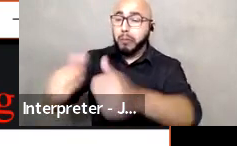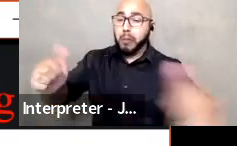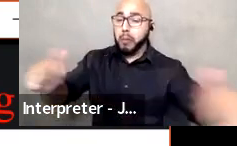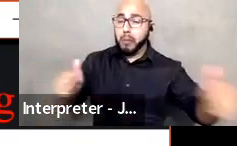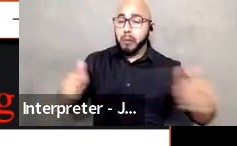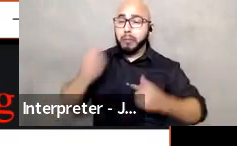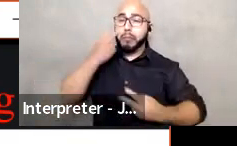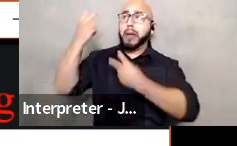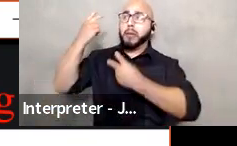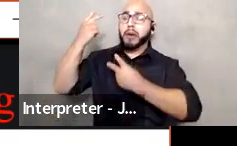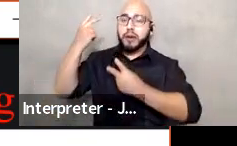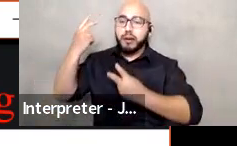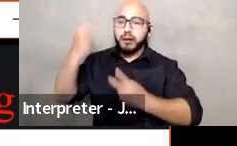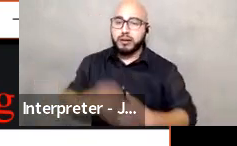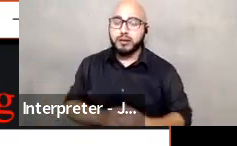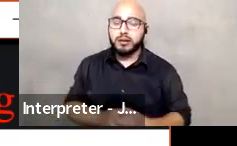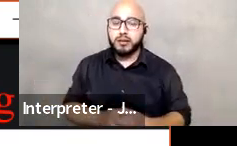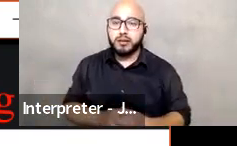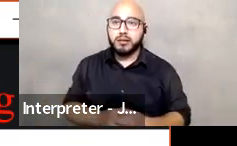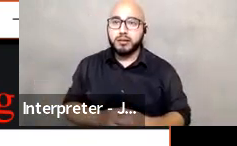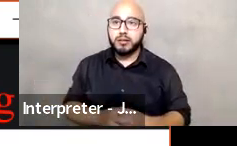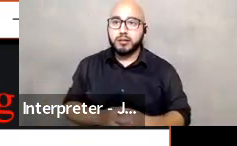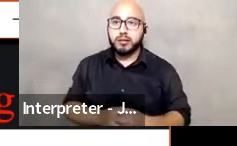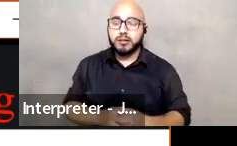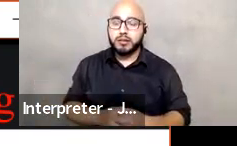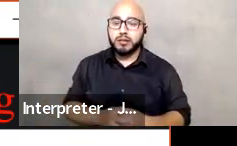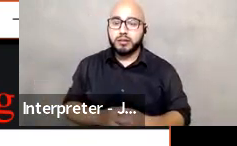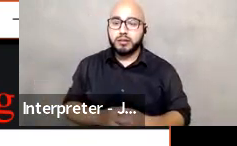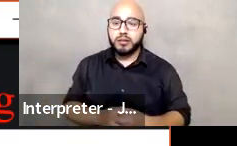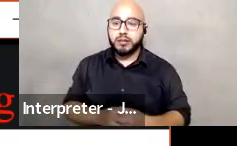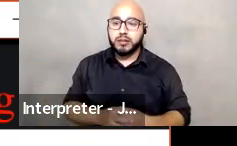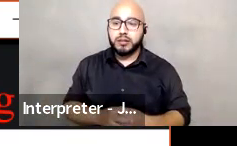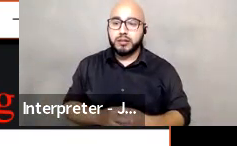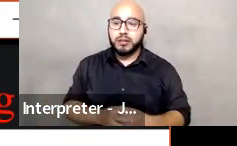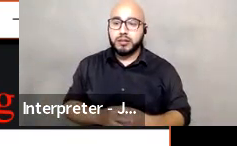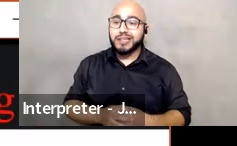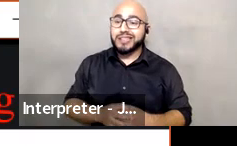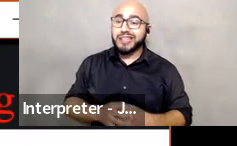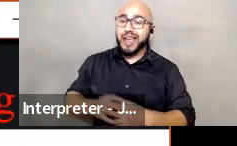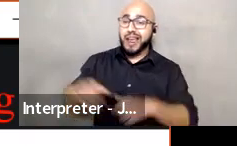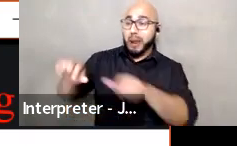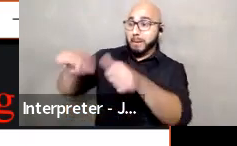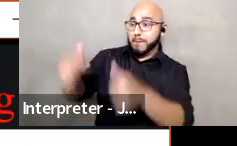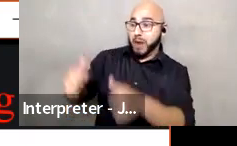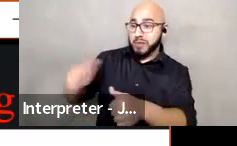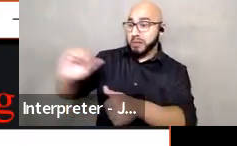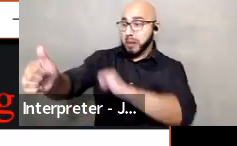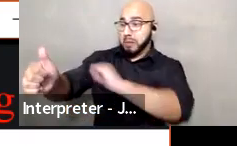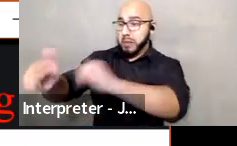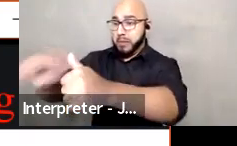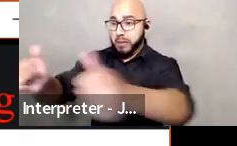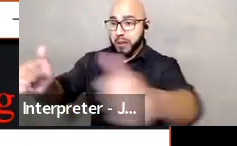This this this way of remembering the past that was. Purposefully.